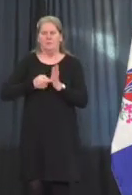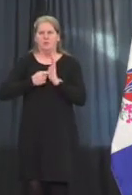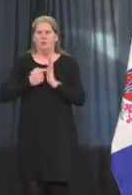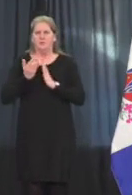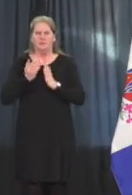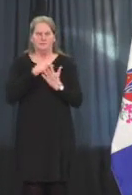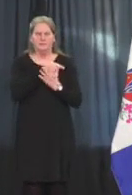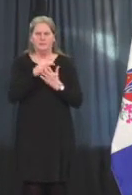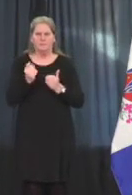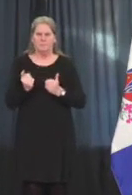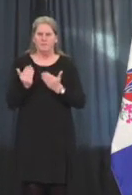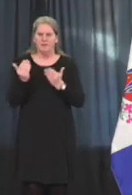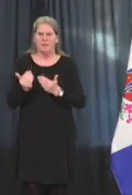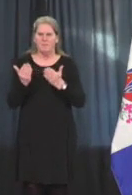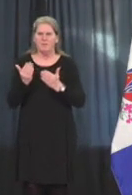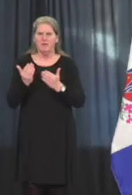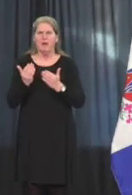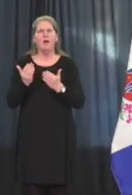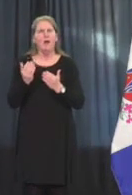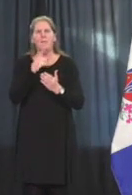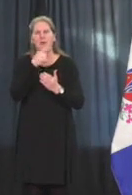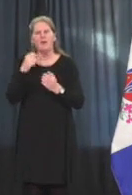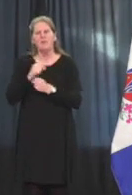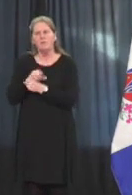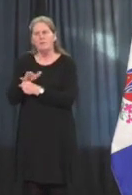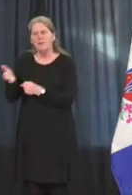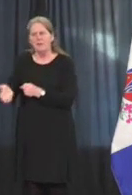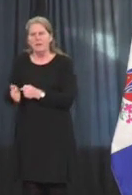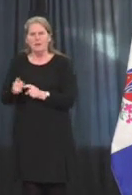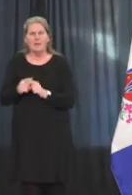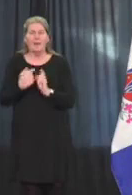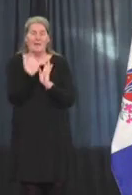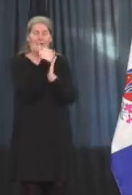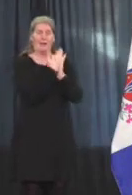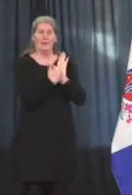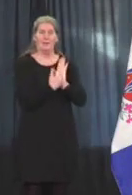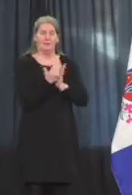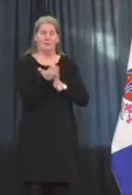TO COVID-19 LISTS THOSE SERVICES REQUIRED FOR THE BASIC FUNCTION